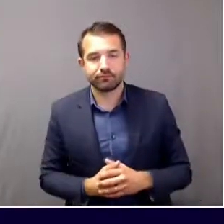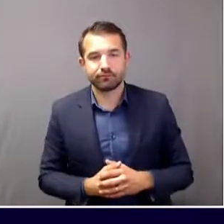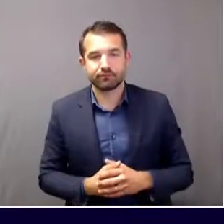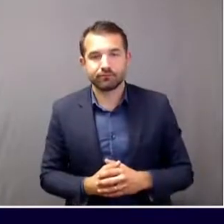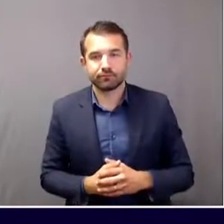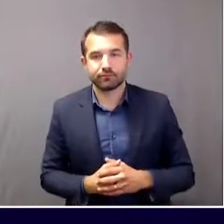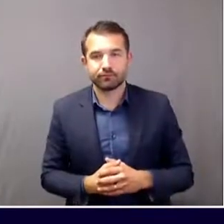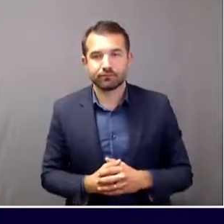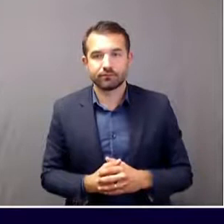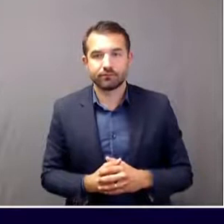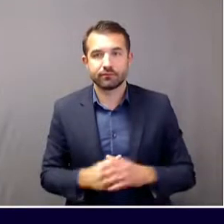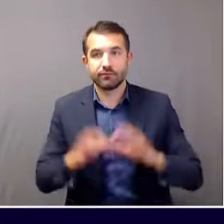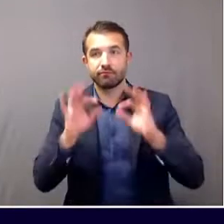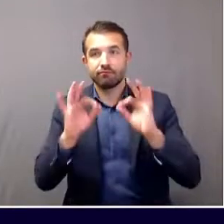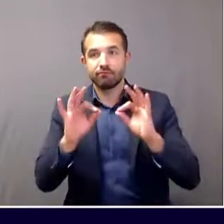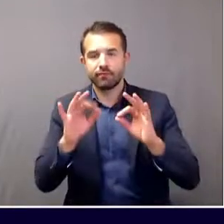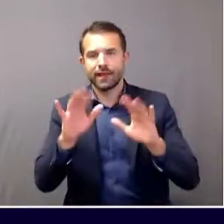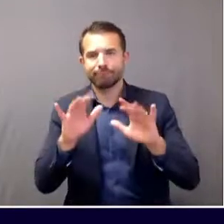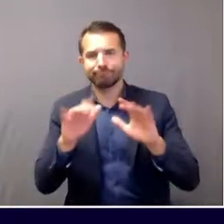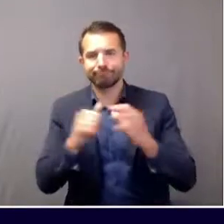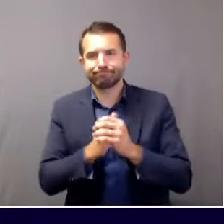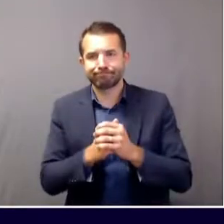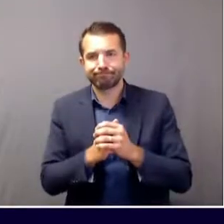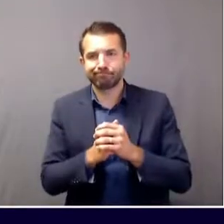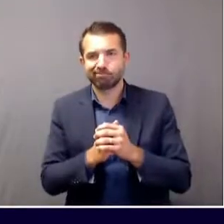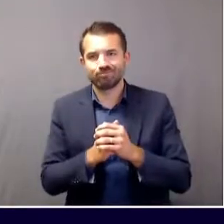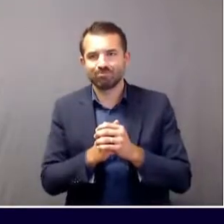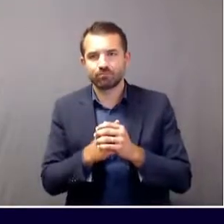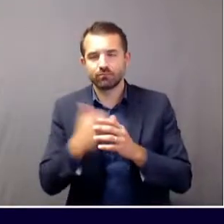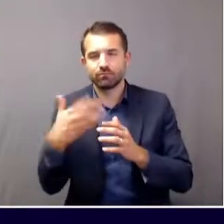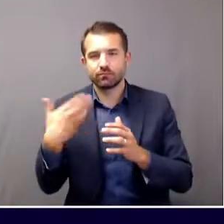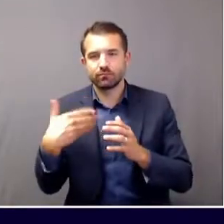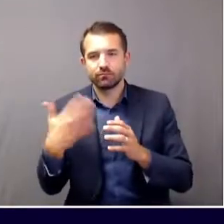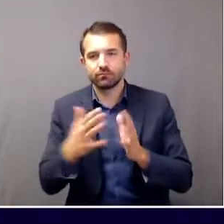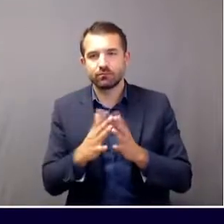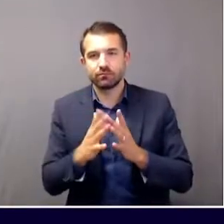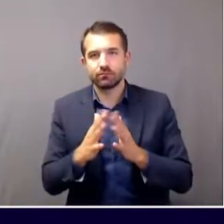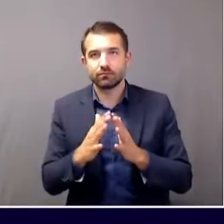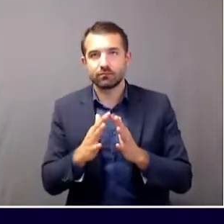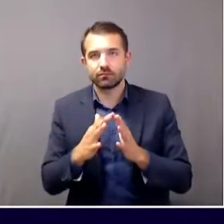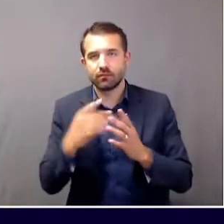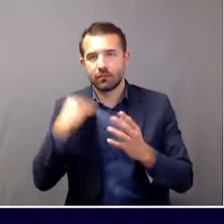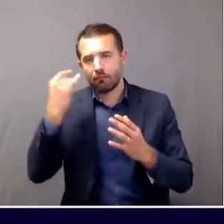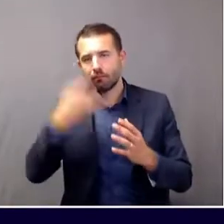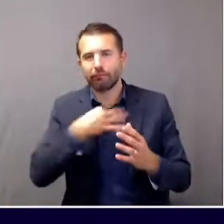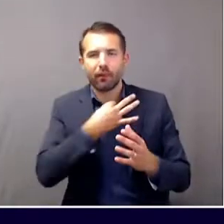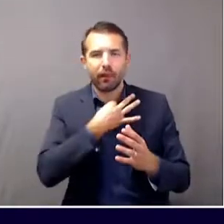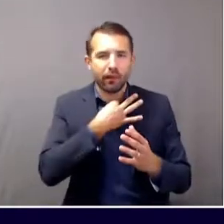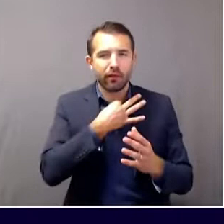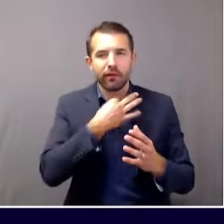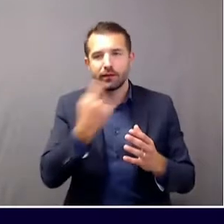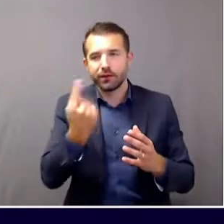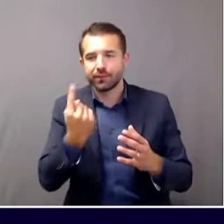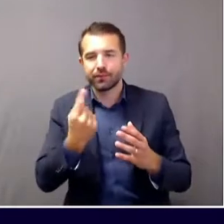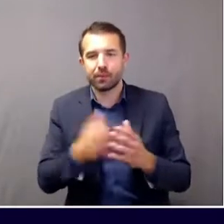also I'm sure if the state has a has